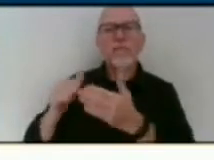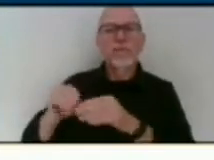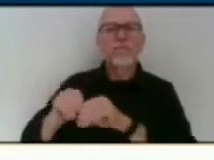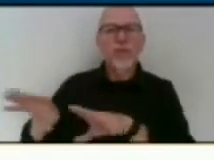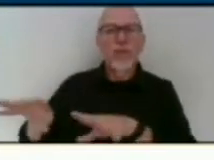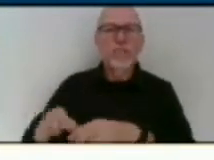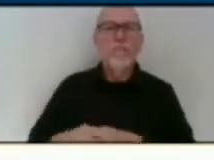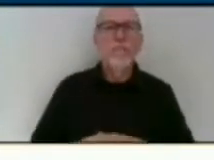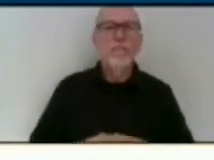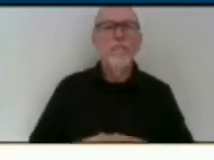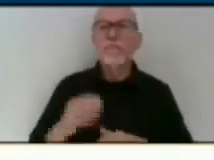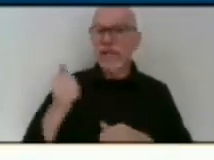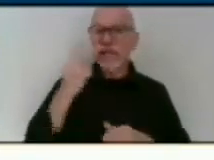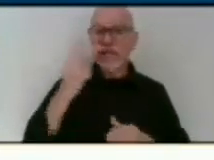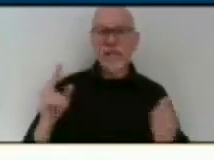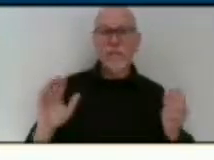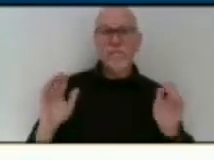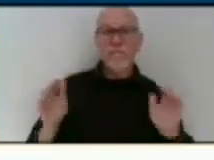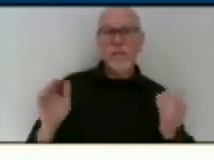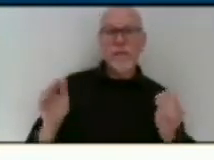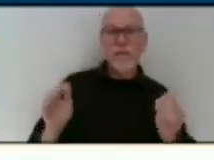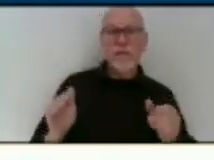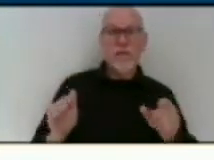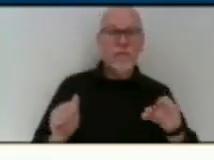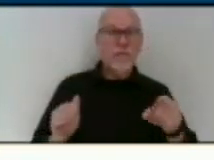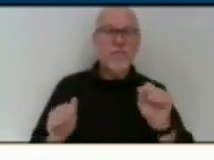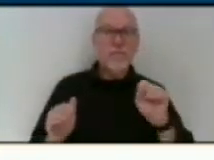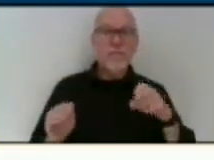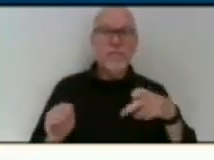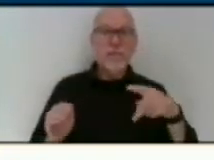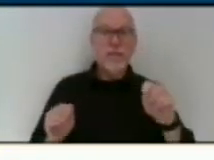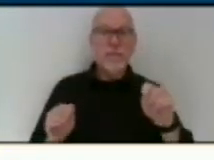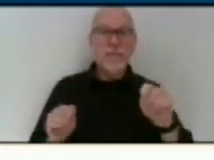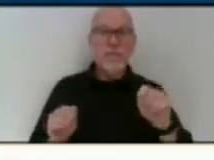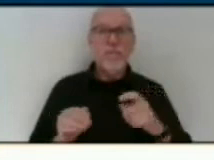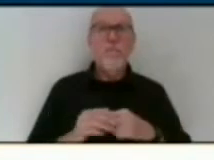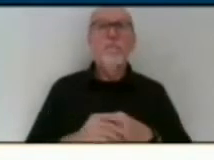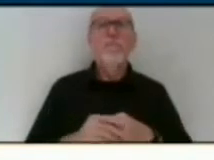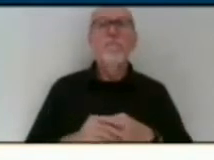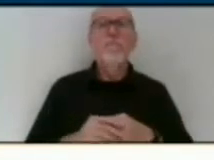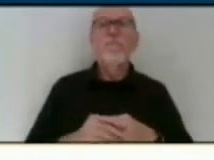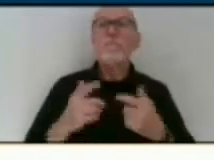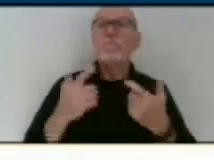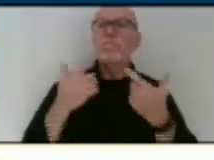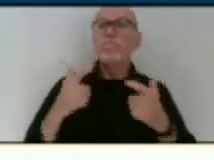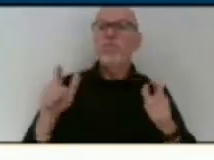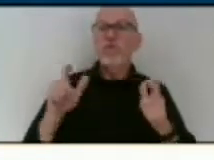You can see that in September, a large majority of counties were blue in the